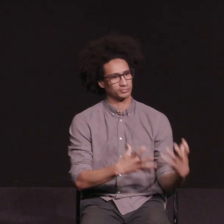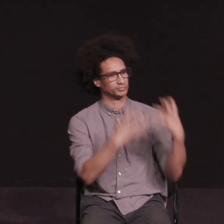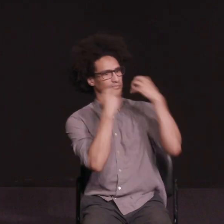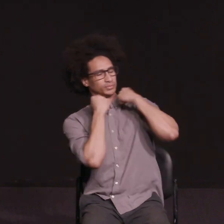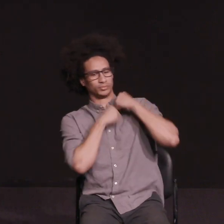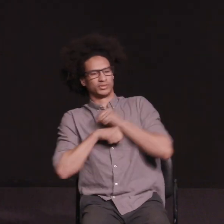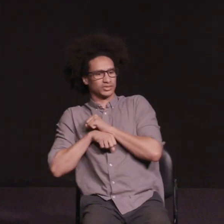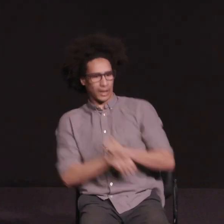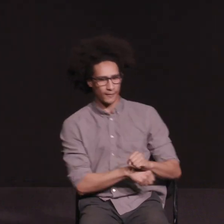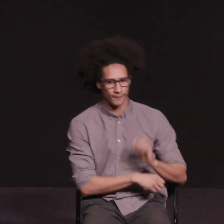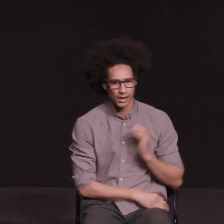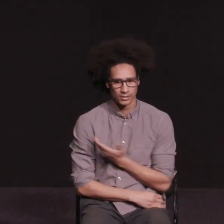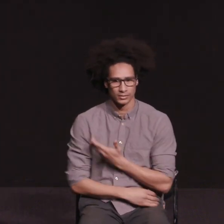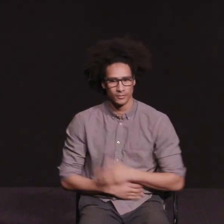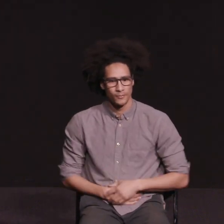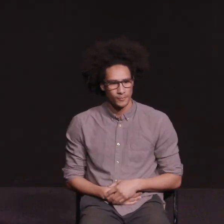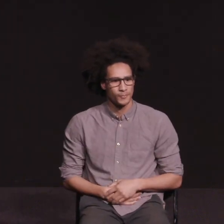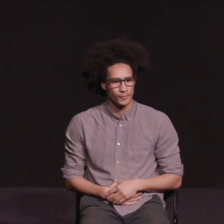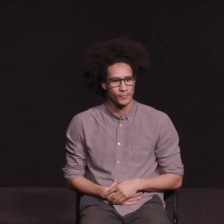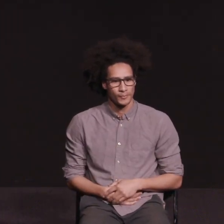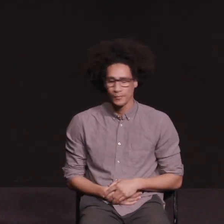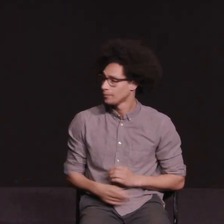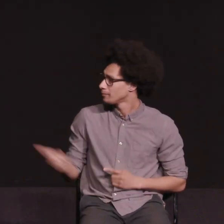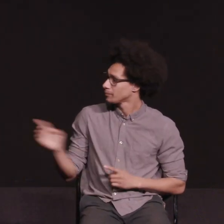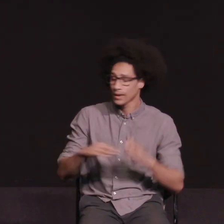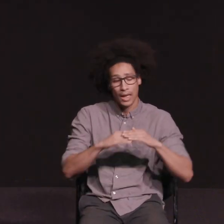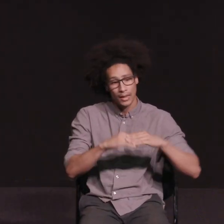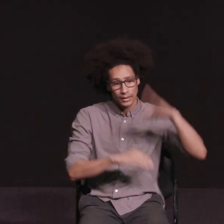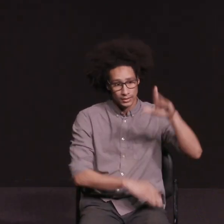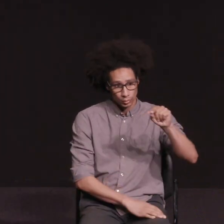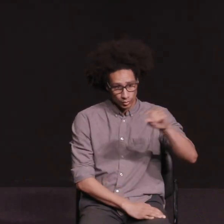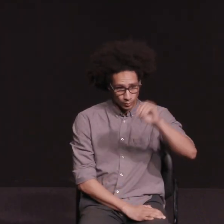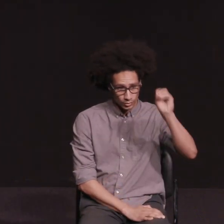With some estimates noting that at least 20% of those enslaved